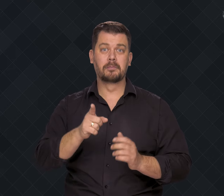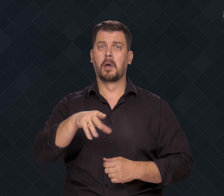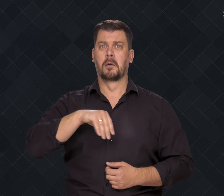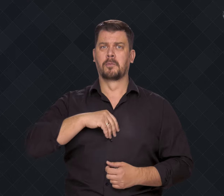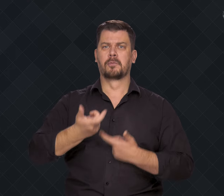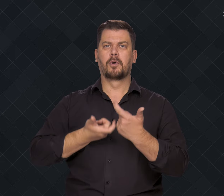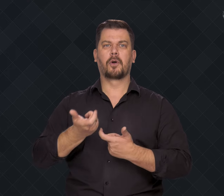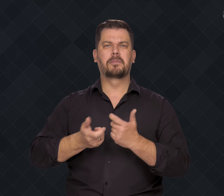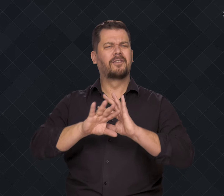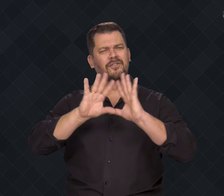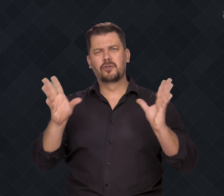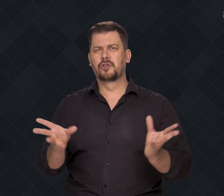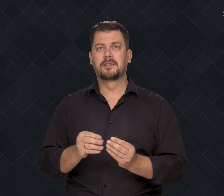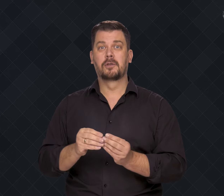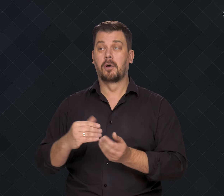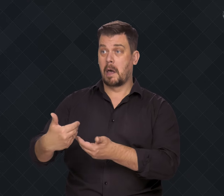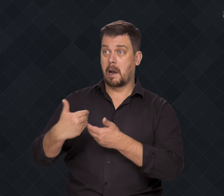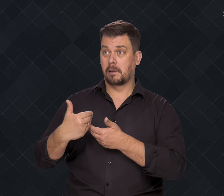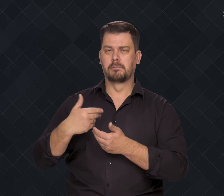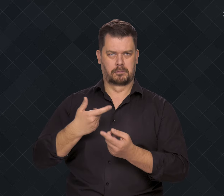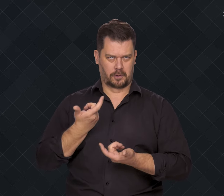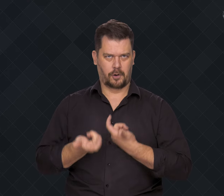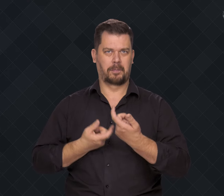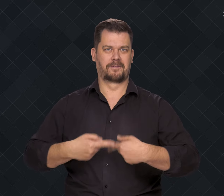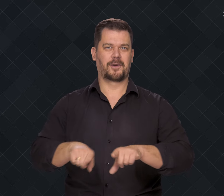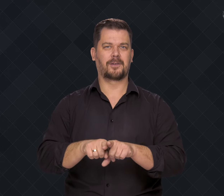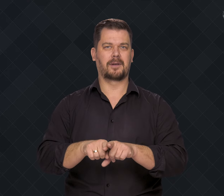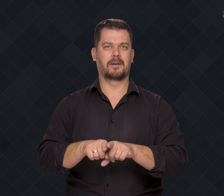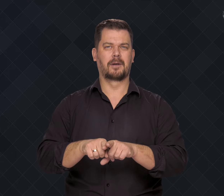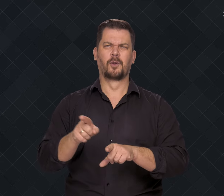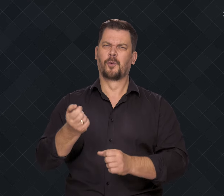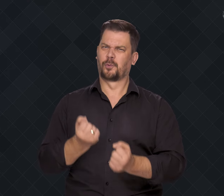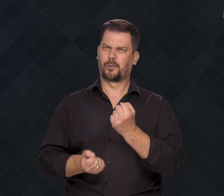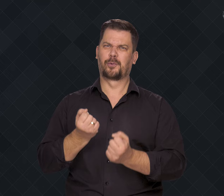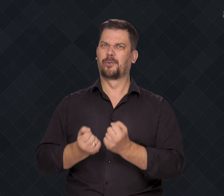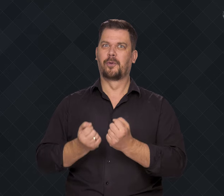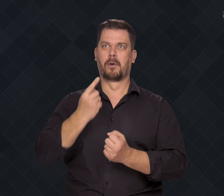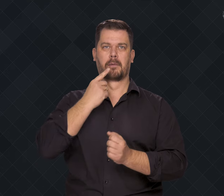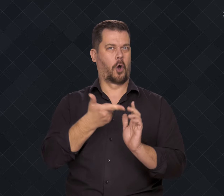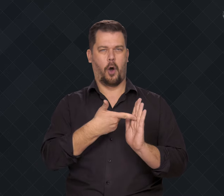firstly, you can start implementing all recommendations at once. This is a more difficult method,